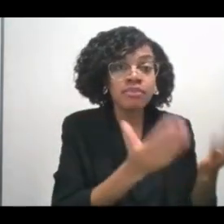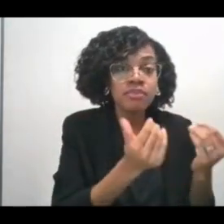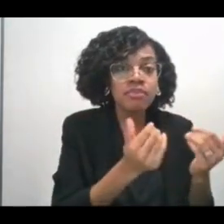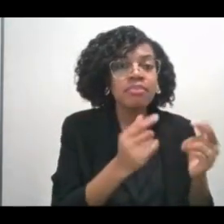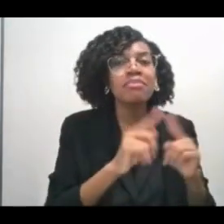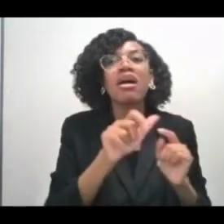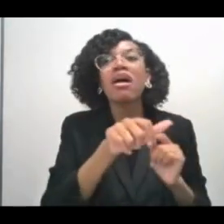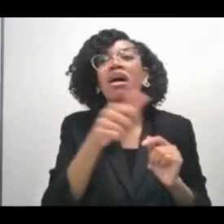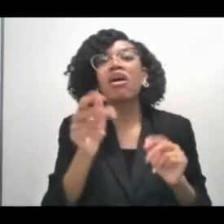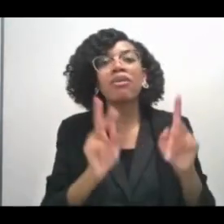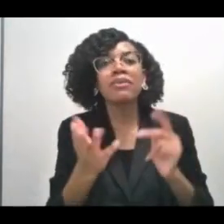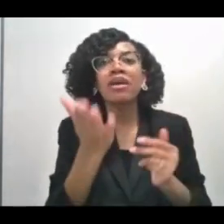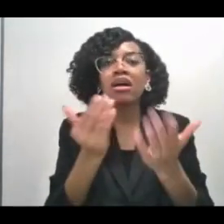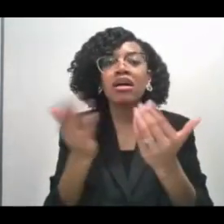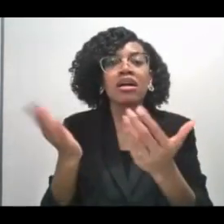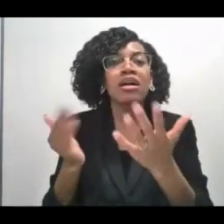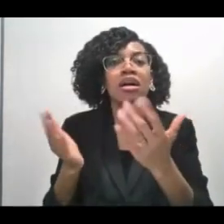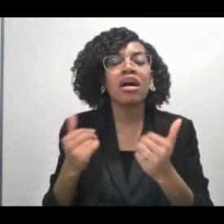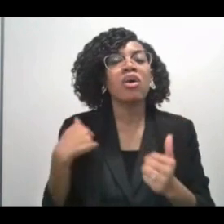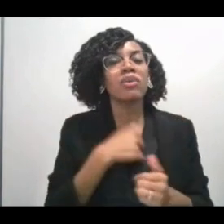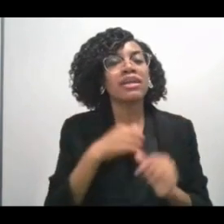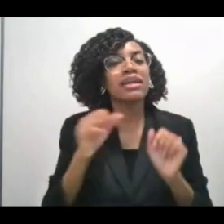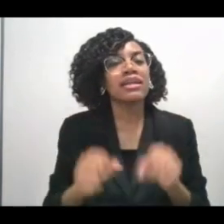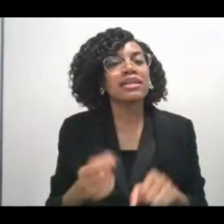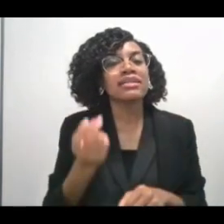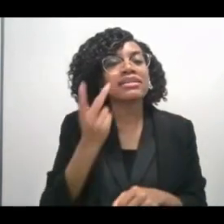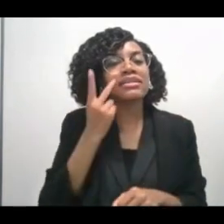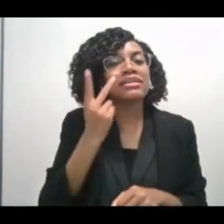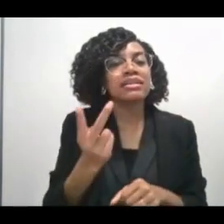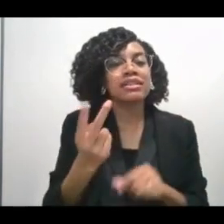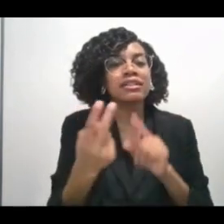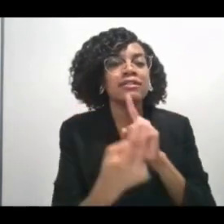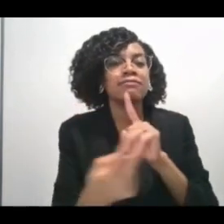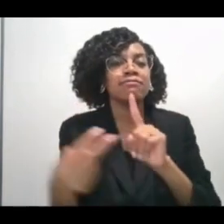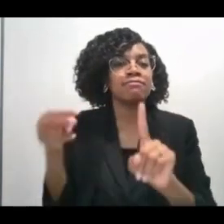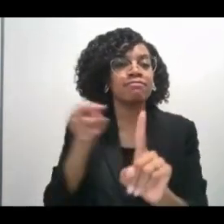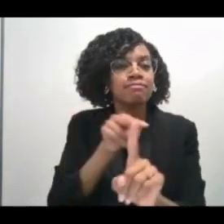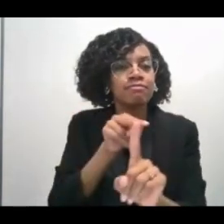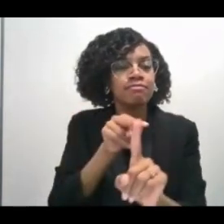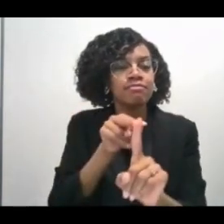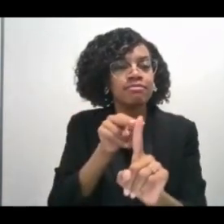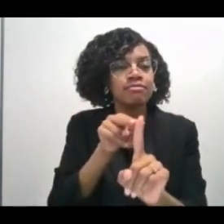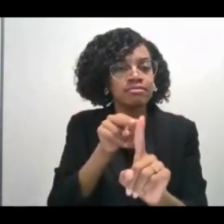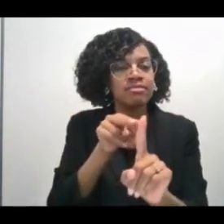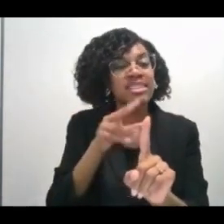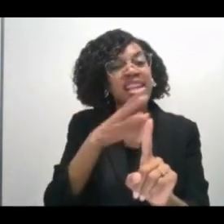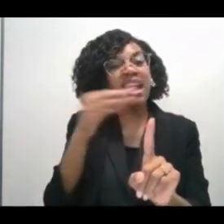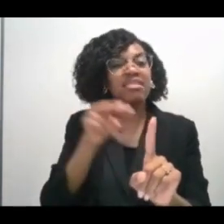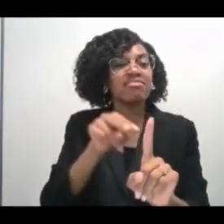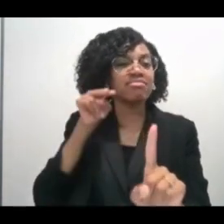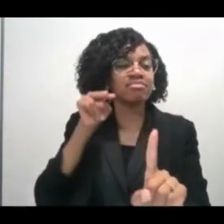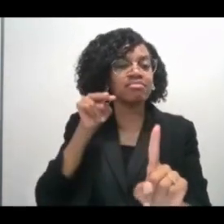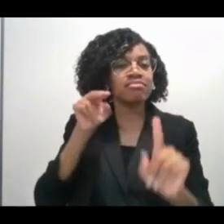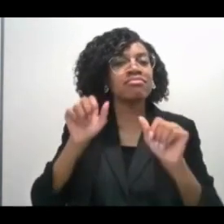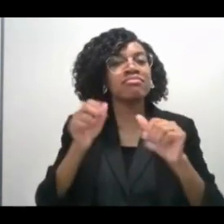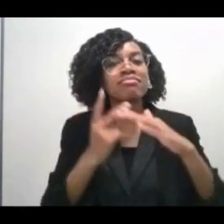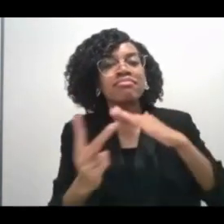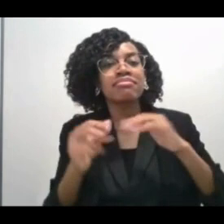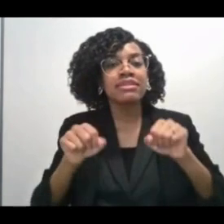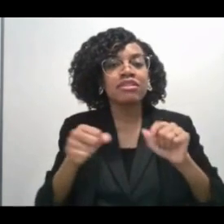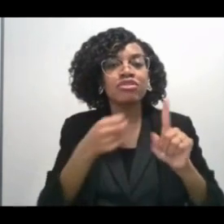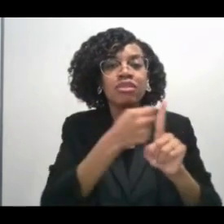understand better how to prepare for those potential impacts. And